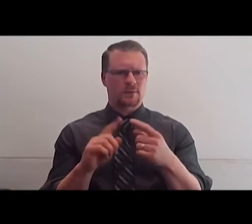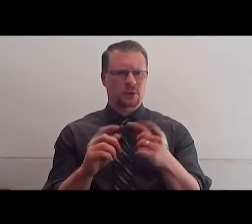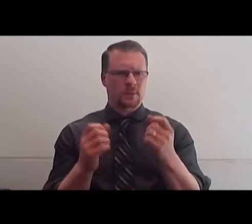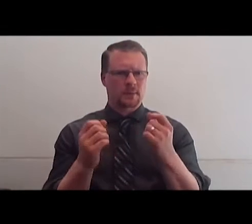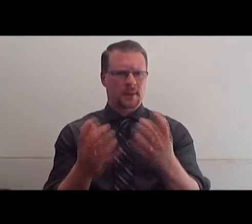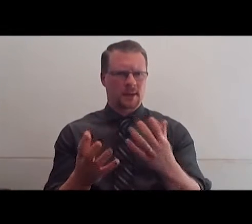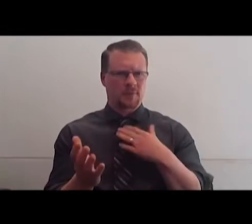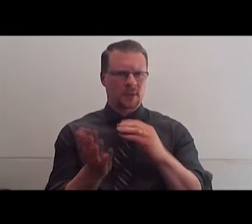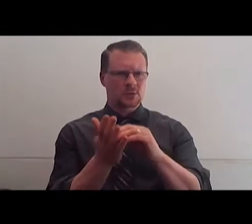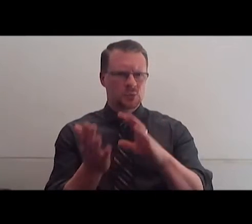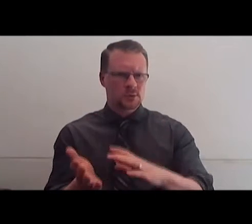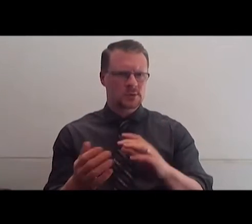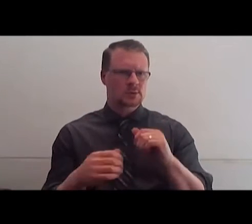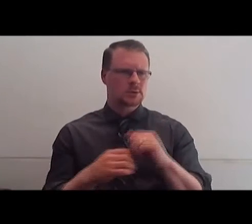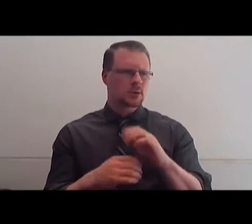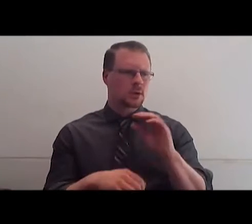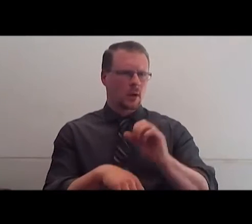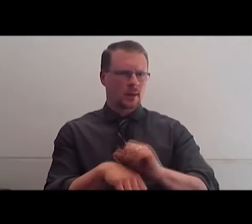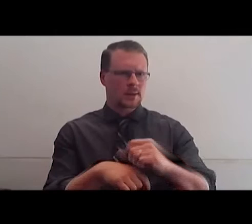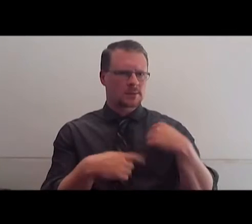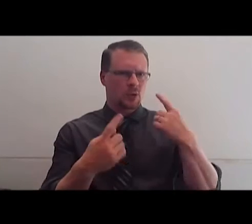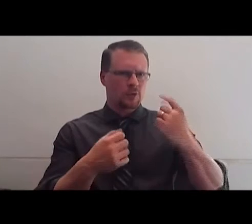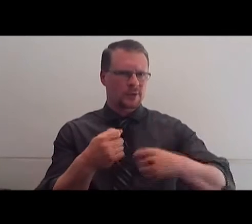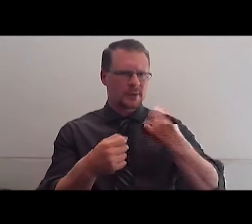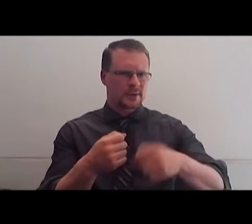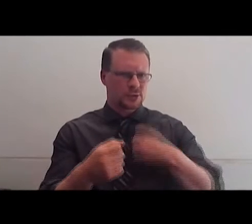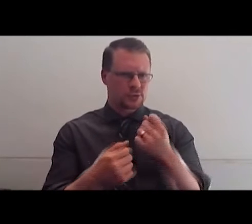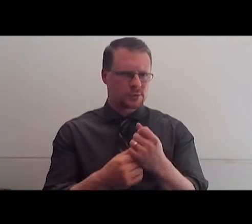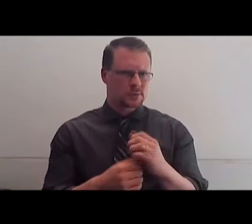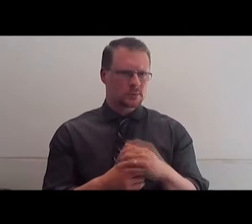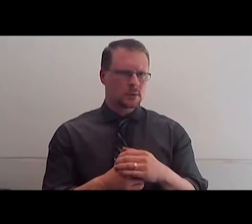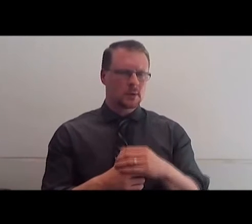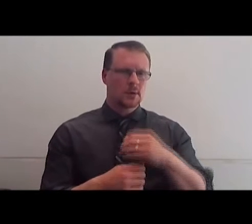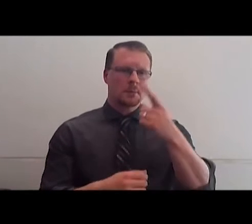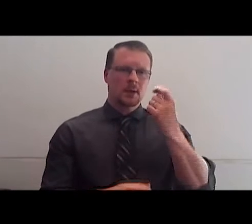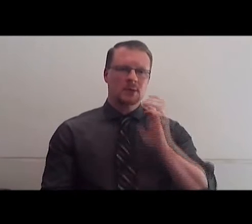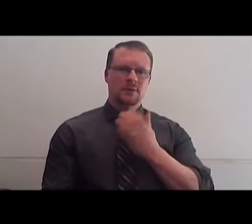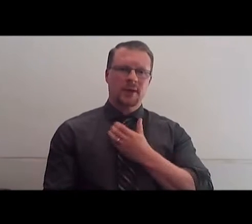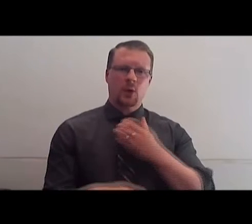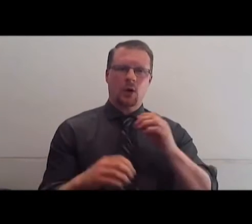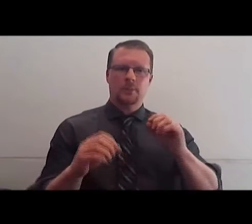I've received feedback from multiple students and colleagues over the years.